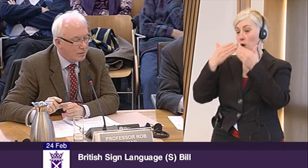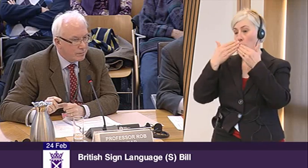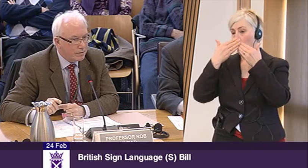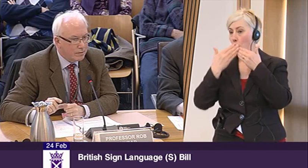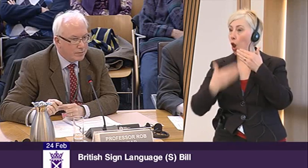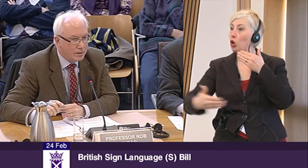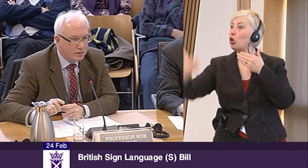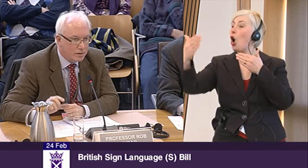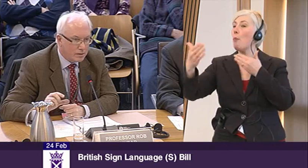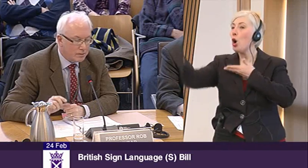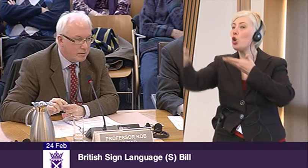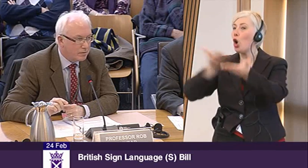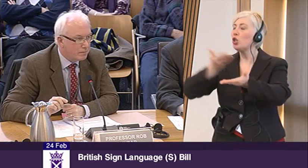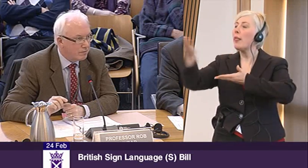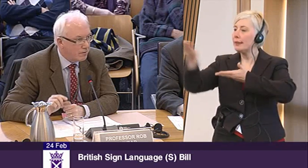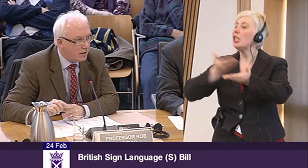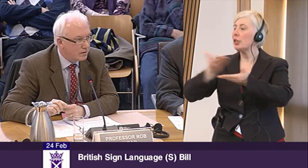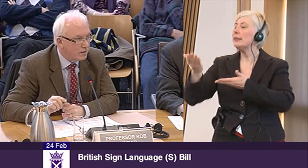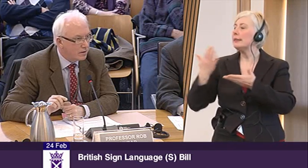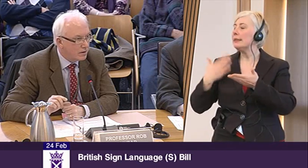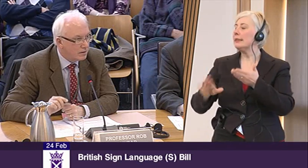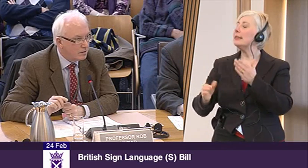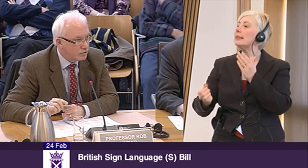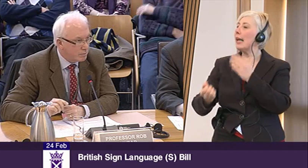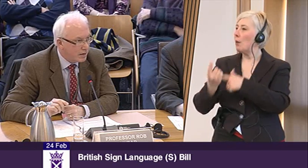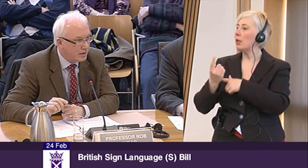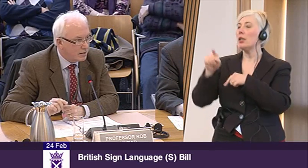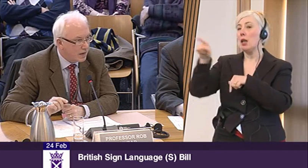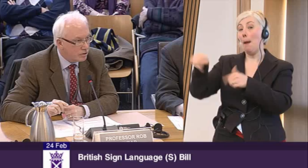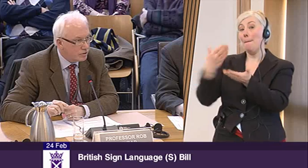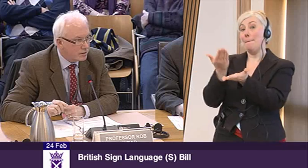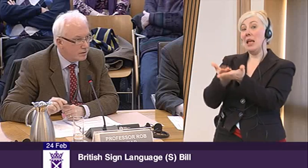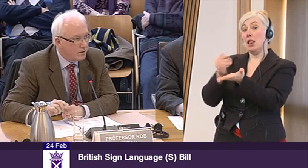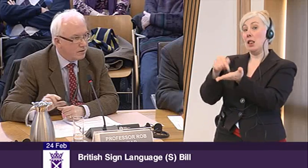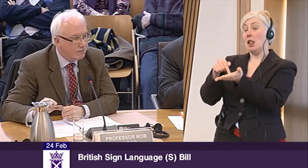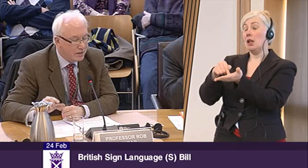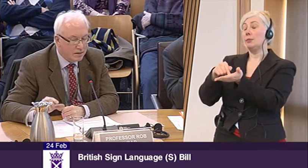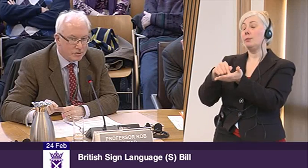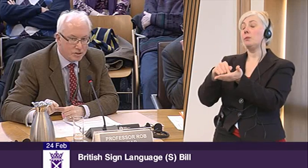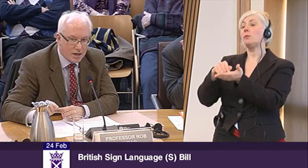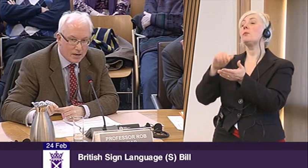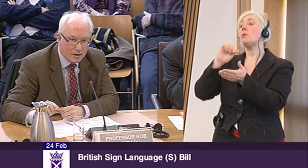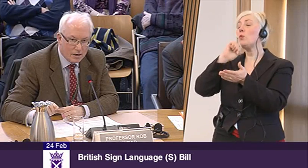consultation, too. The bill tries to fit in the national plan with public bodies’ plans,